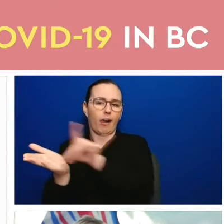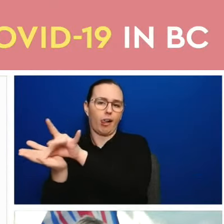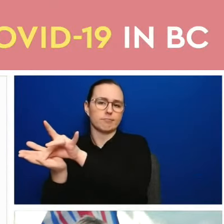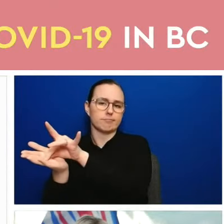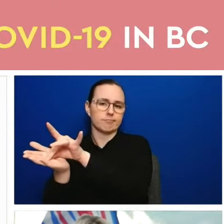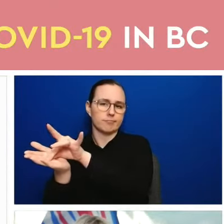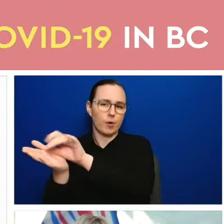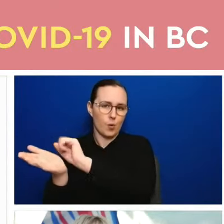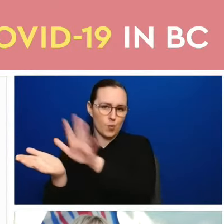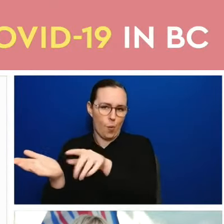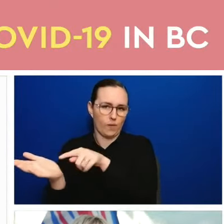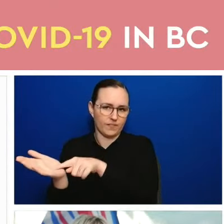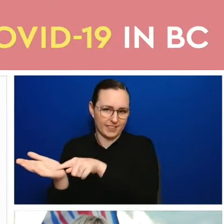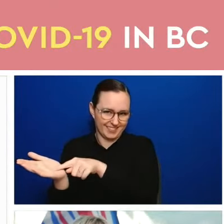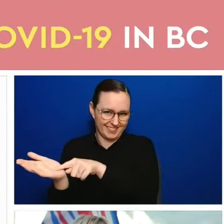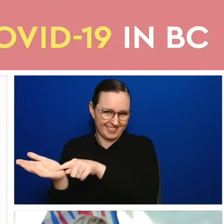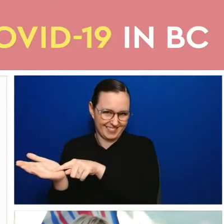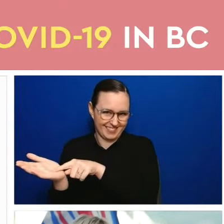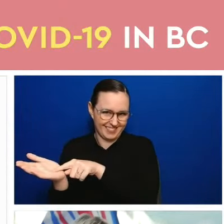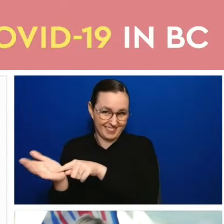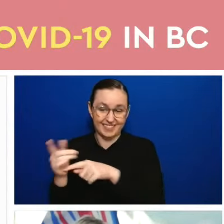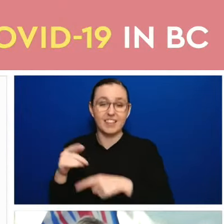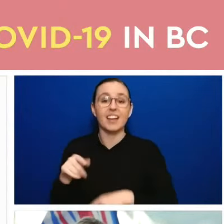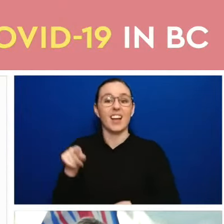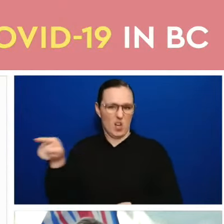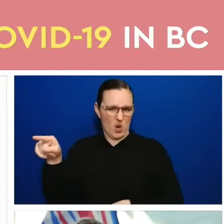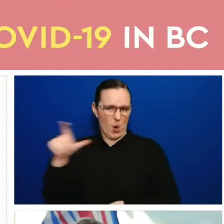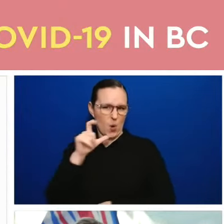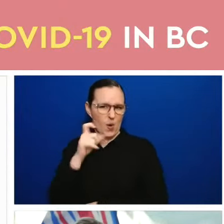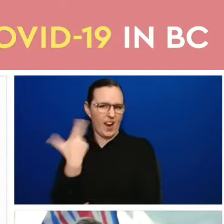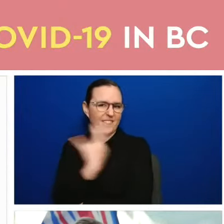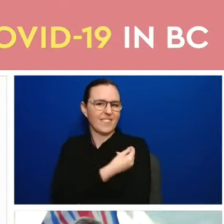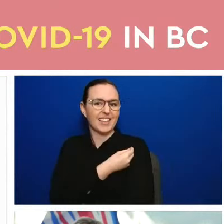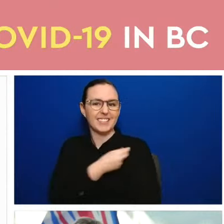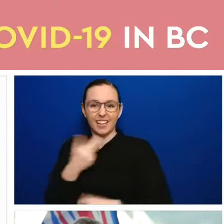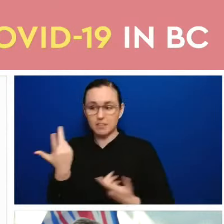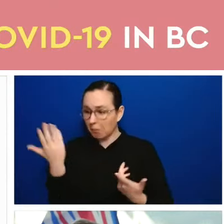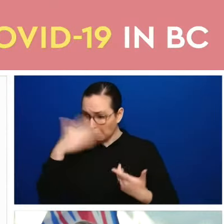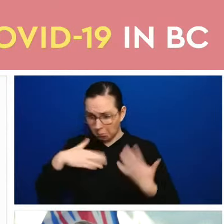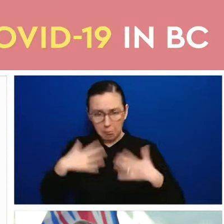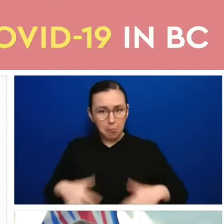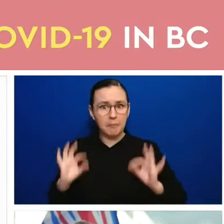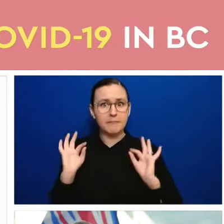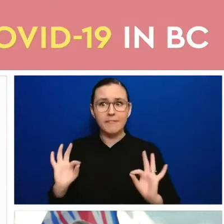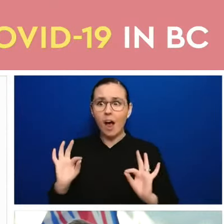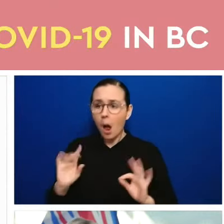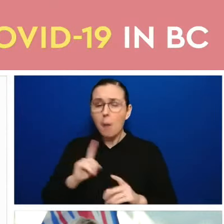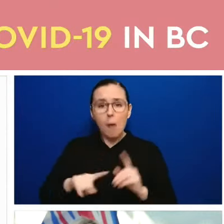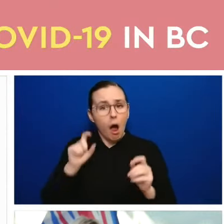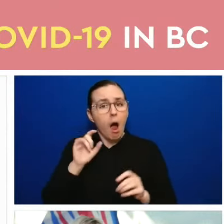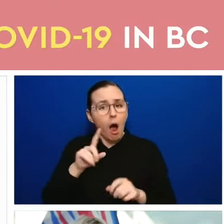to show you are people that are admitted for other reasons and have a positive test so it's not COVID that's driving them